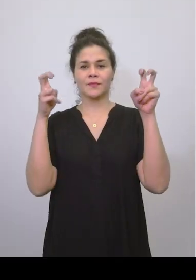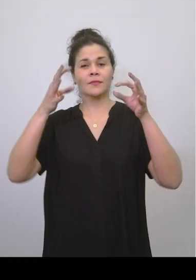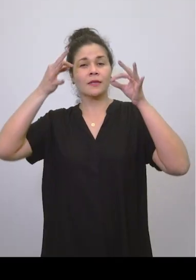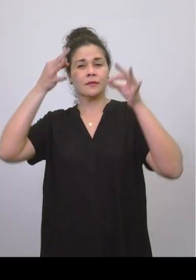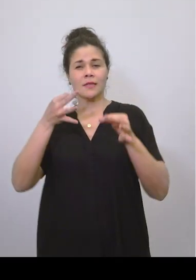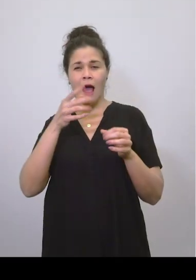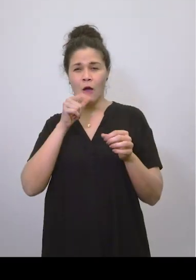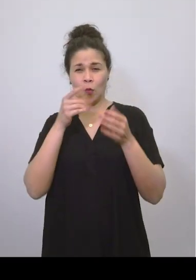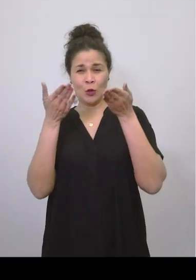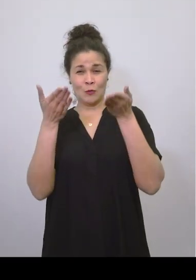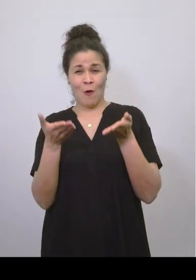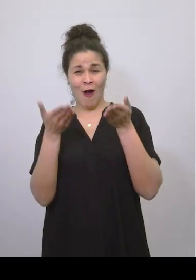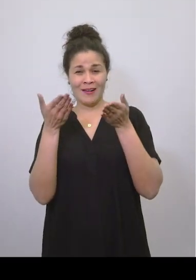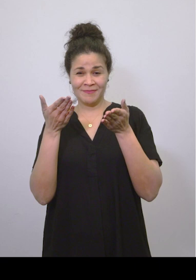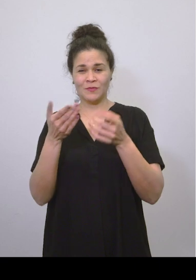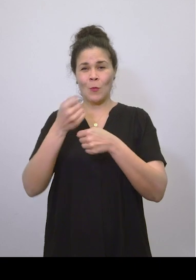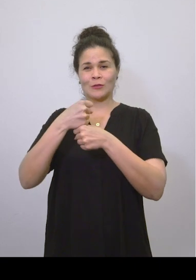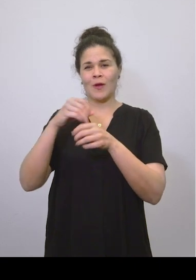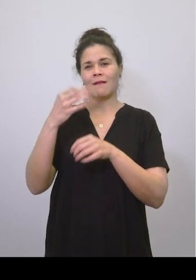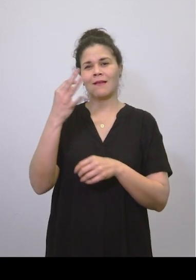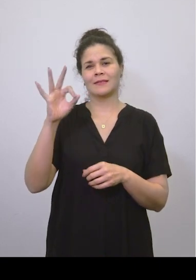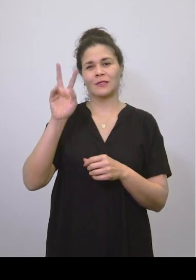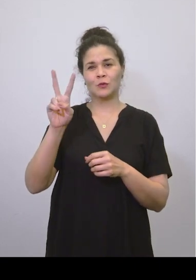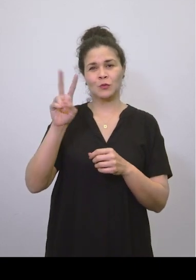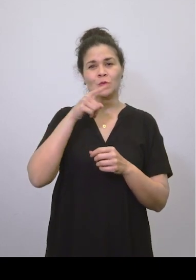“Decide Who You Are” was created in 1992